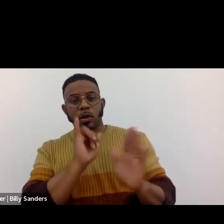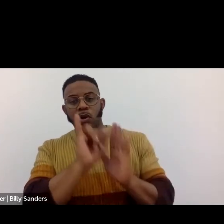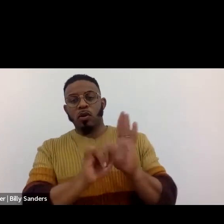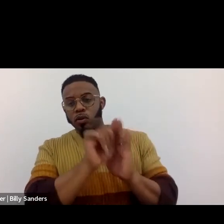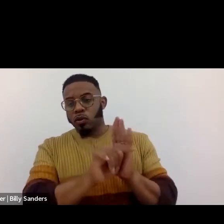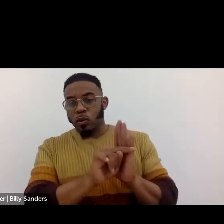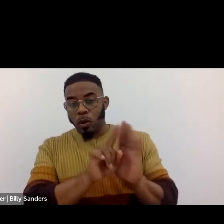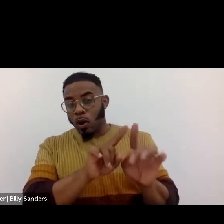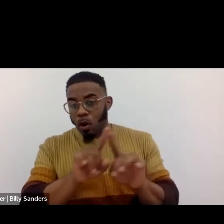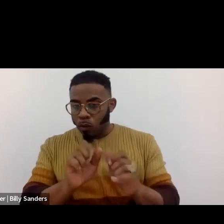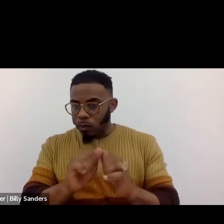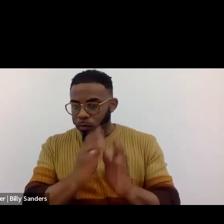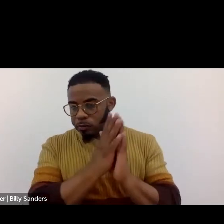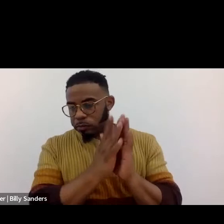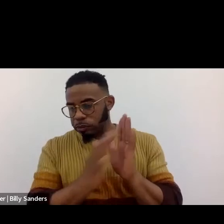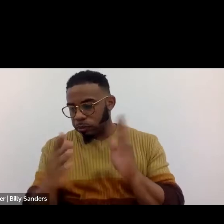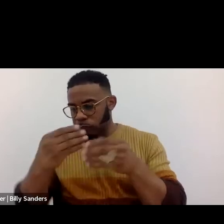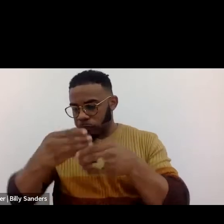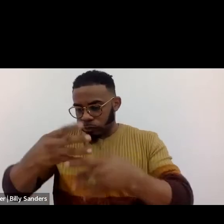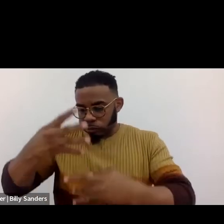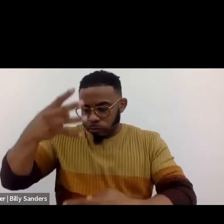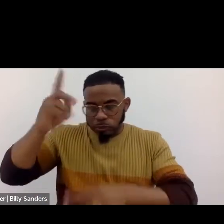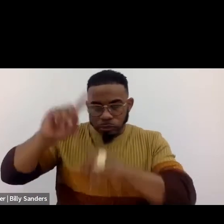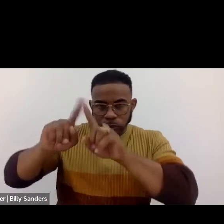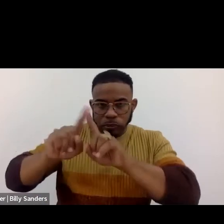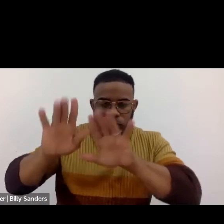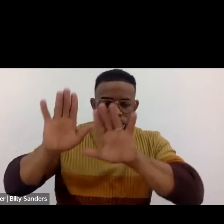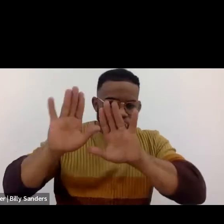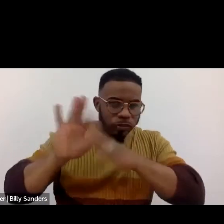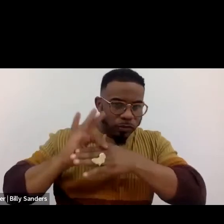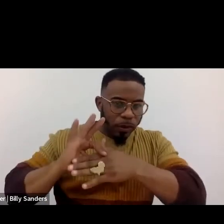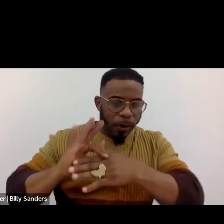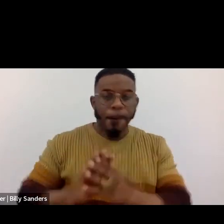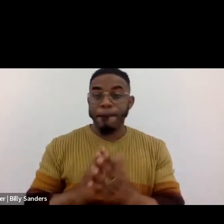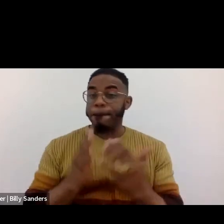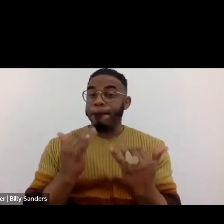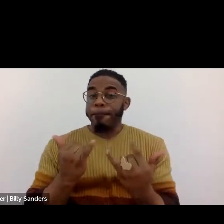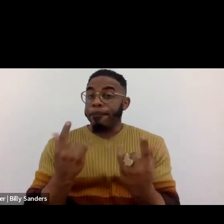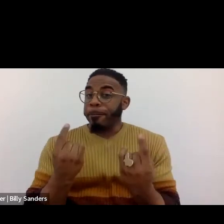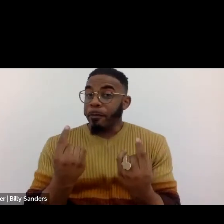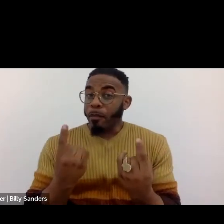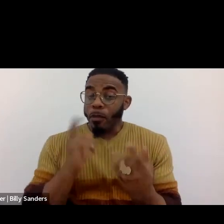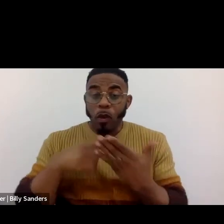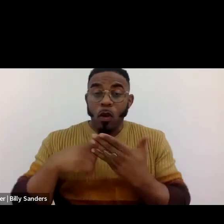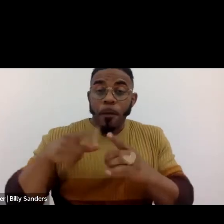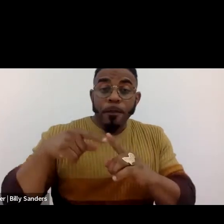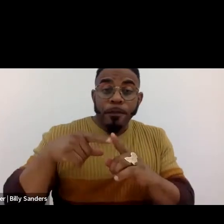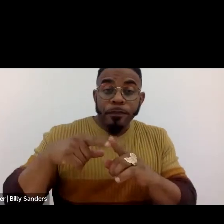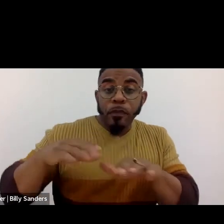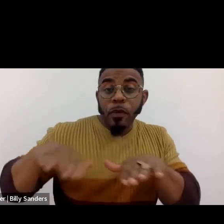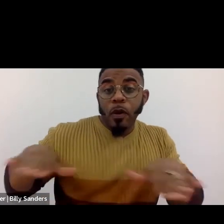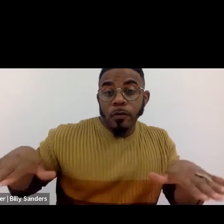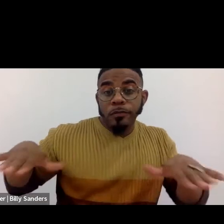along with a vast catalog of other great content. Today we're going to talk about child performers.